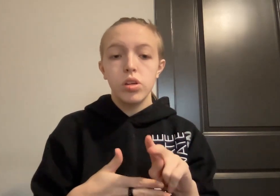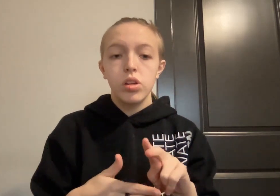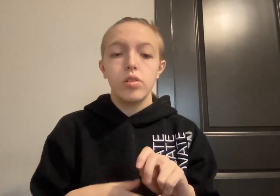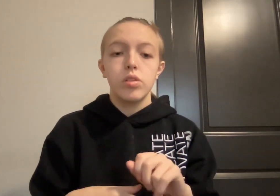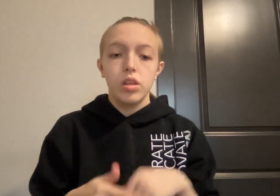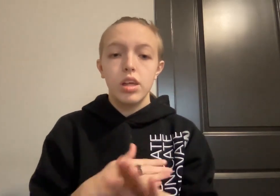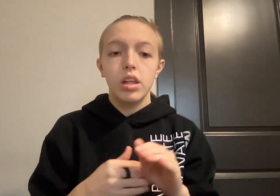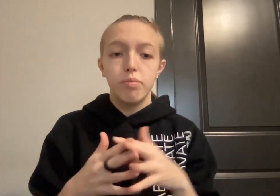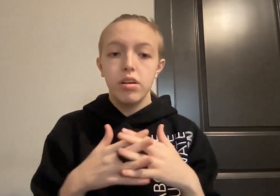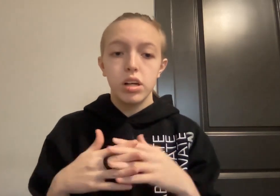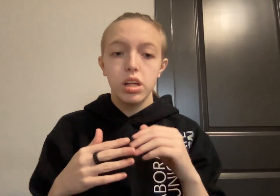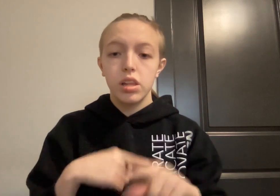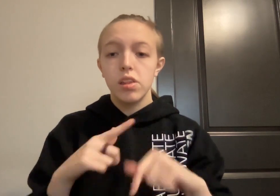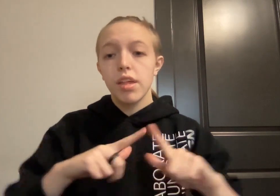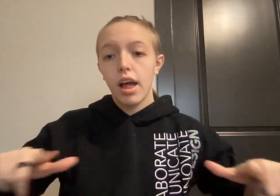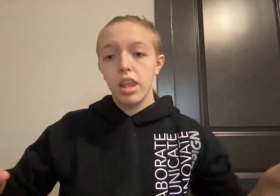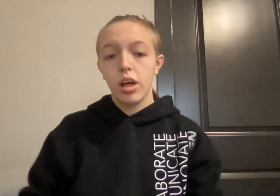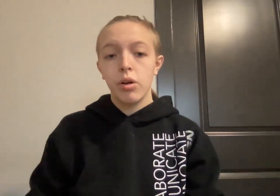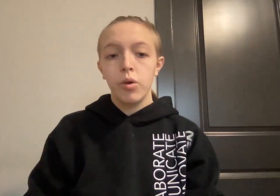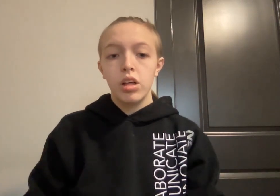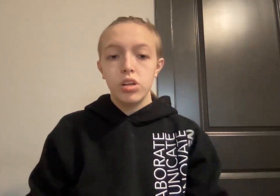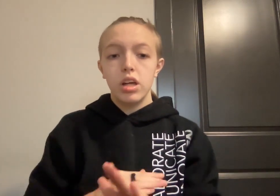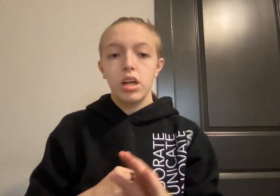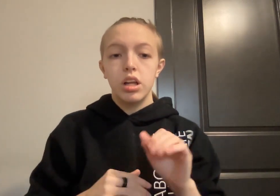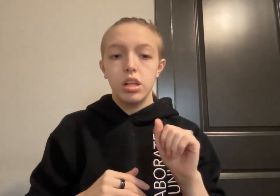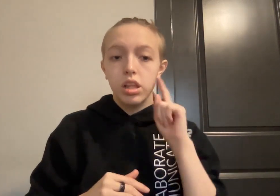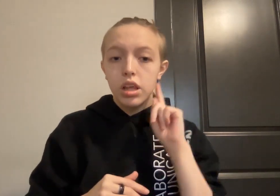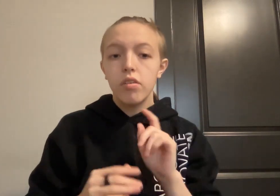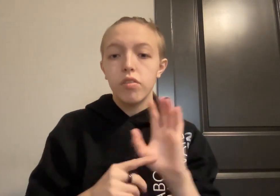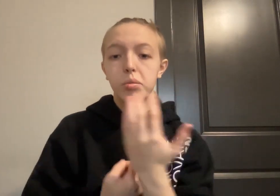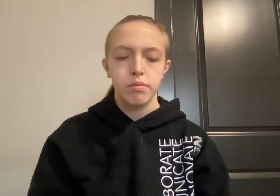used in American Sign Language and the Deaf community.